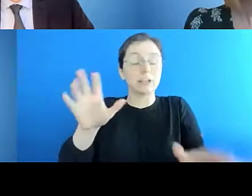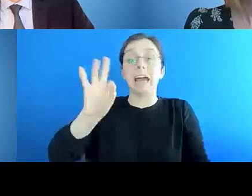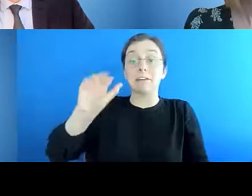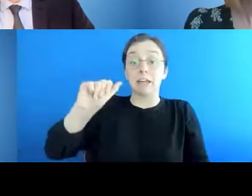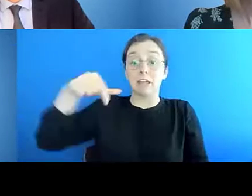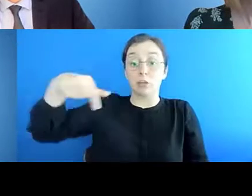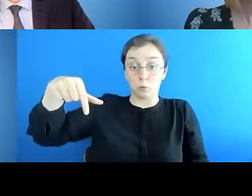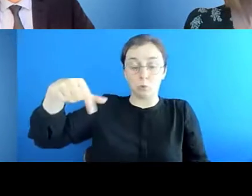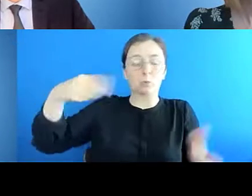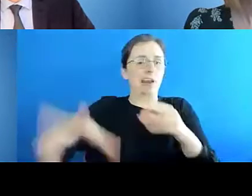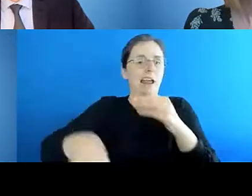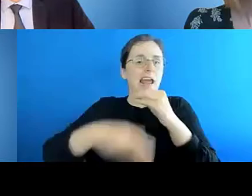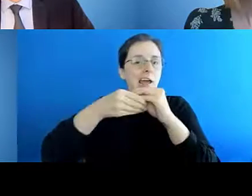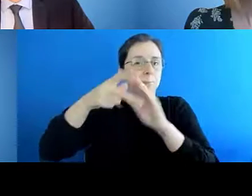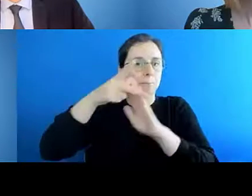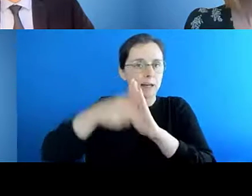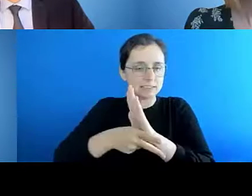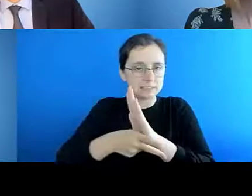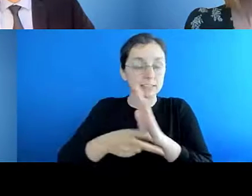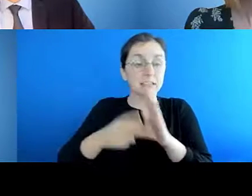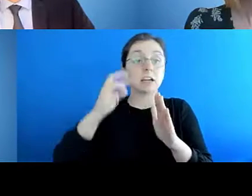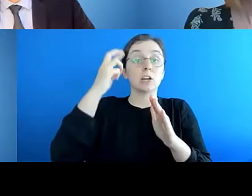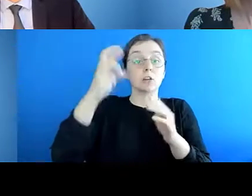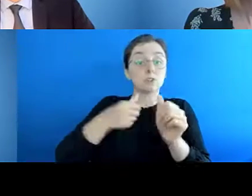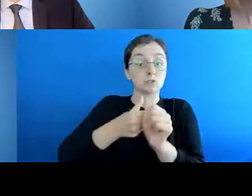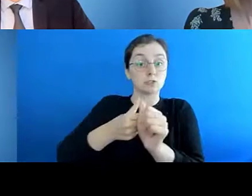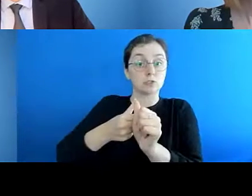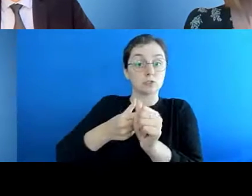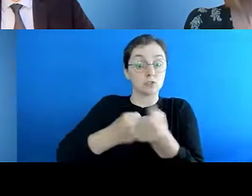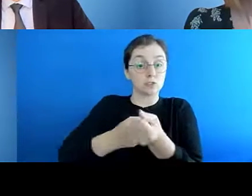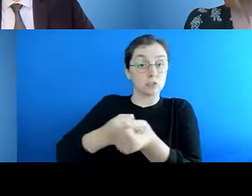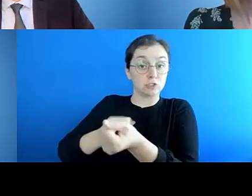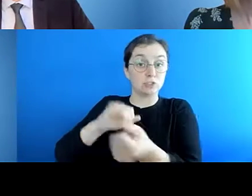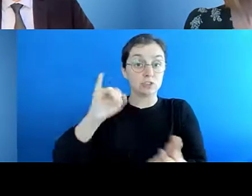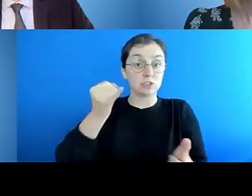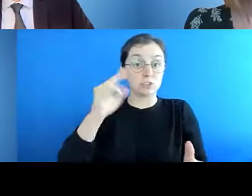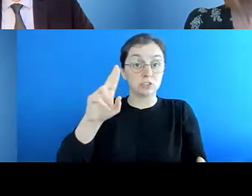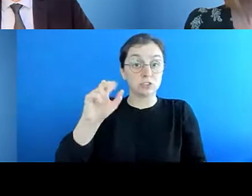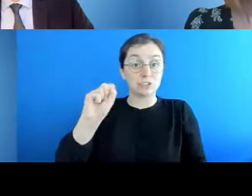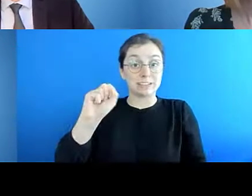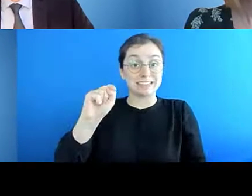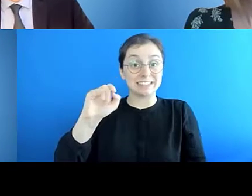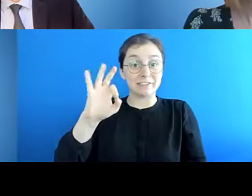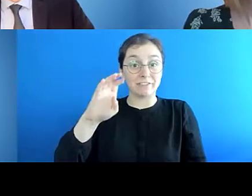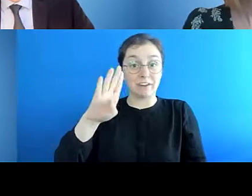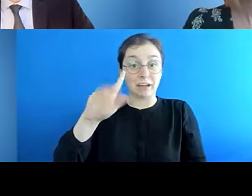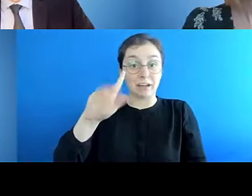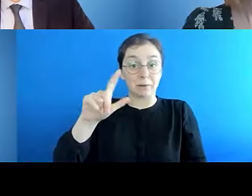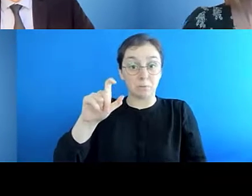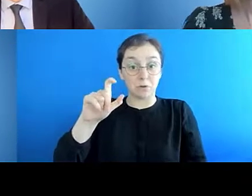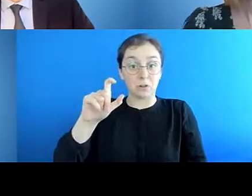that justifiable limitations on data sharing do include when there are explicit tribal laws,